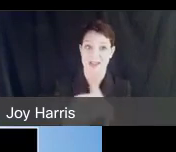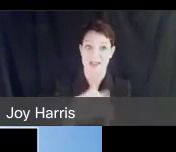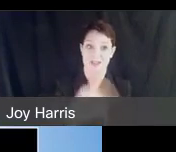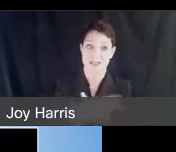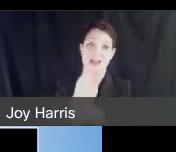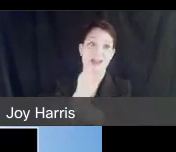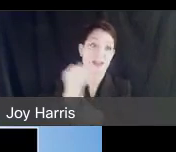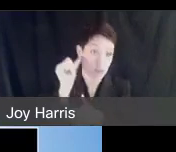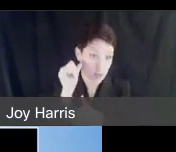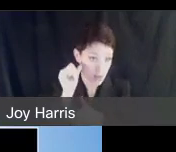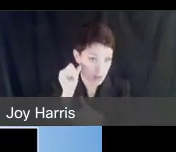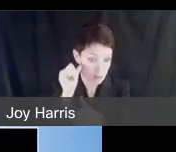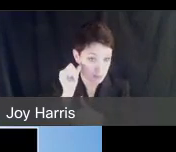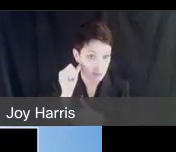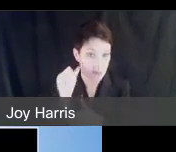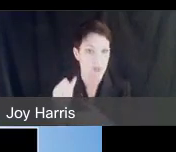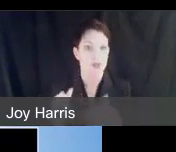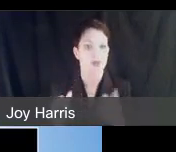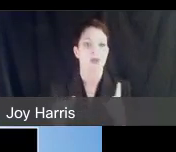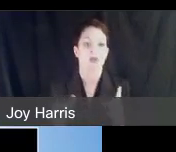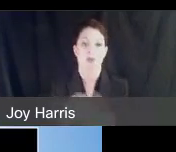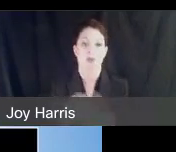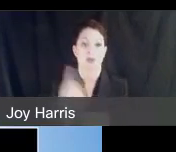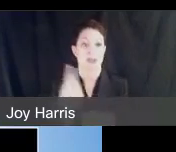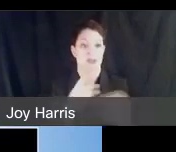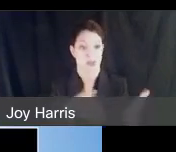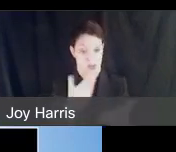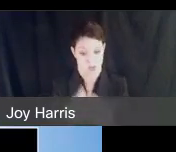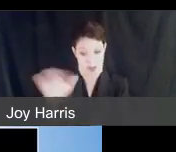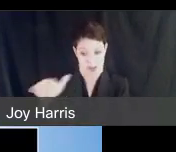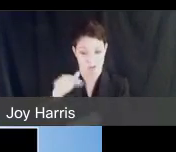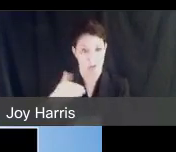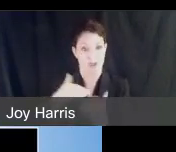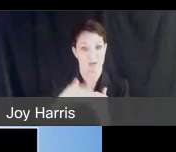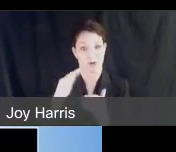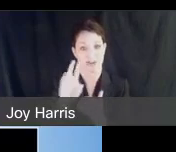So with yesterday's delivery, we have a little over 7,600 doses left.